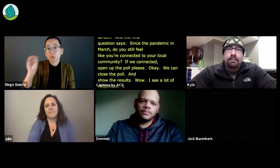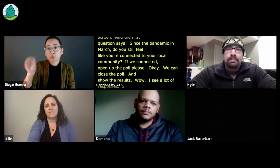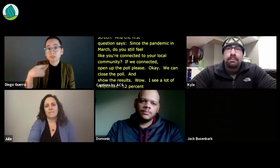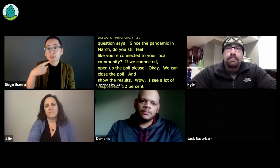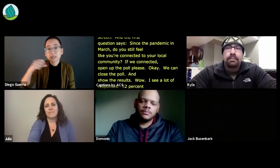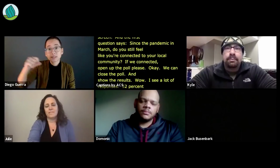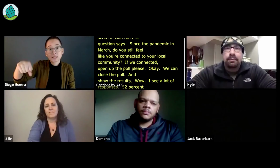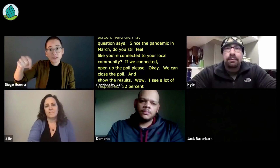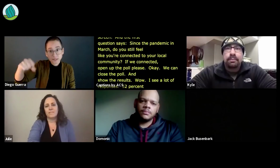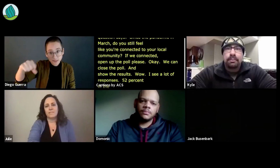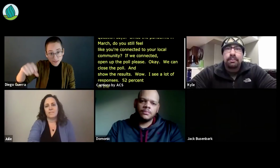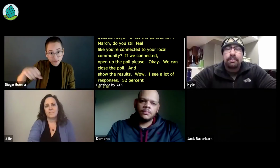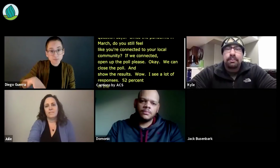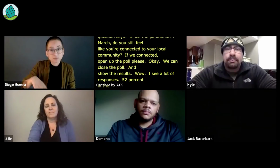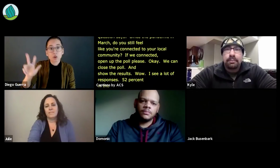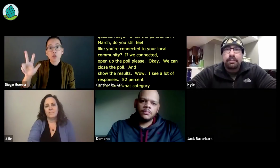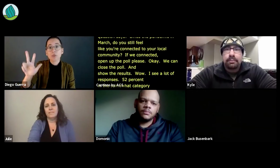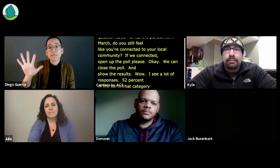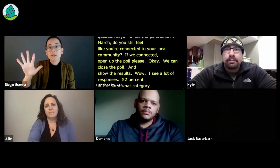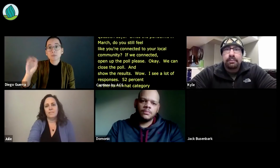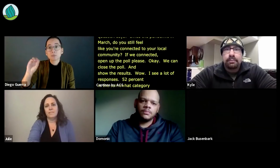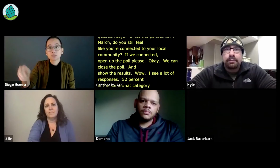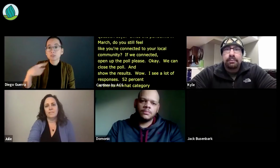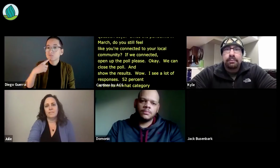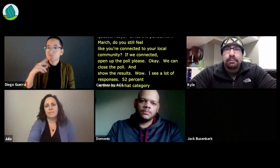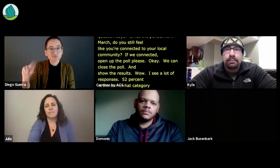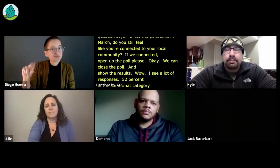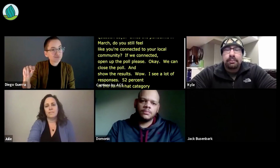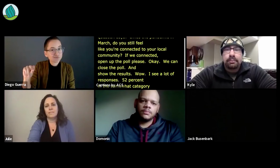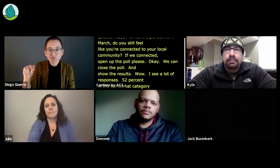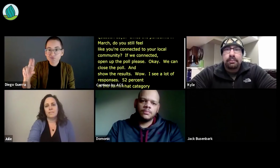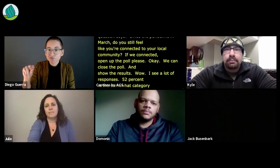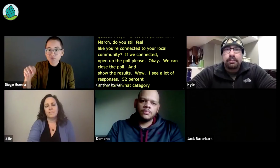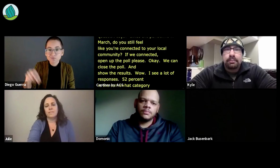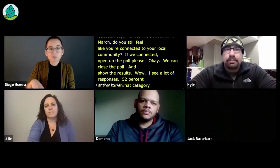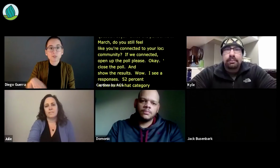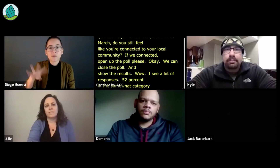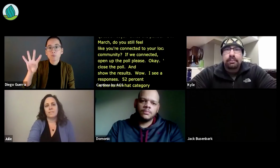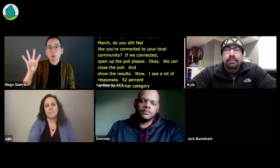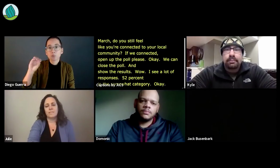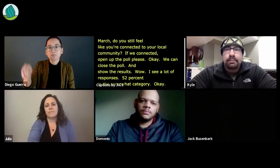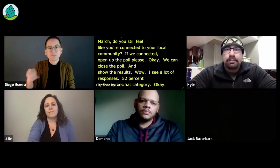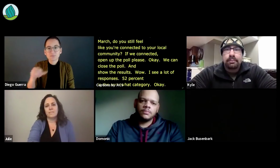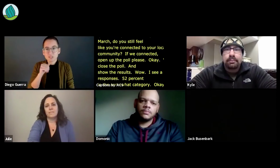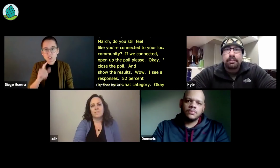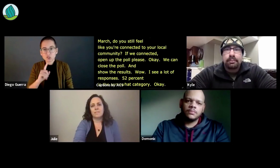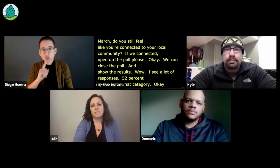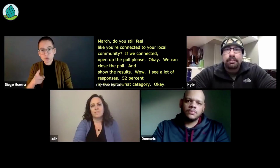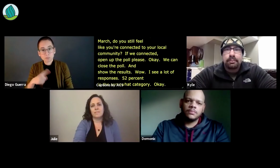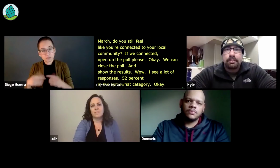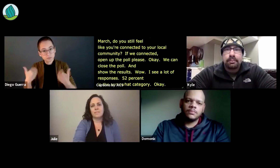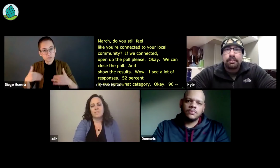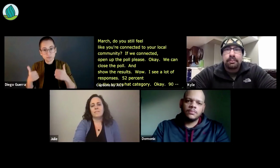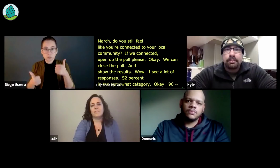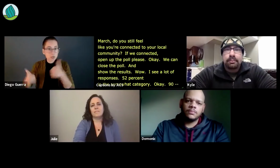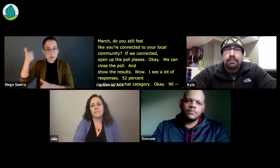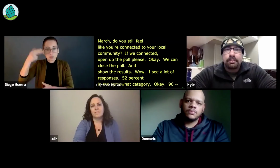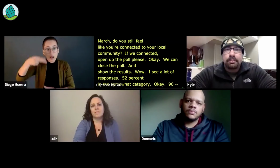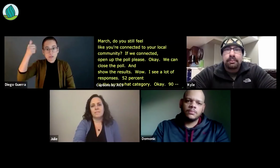90%-- 9% excuse me responded yes, and we have a 35% responding no.